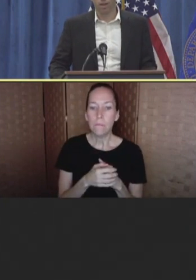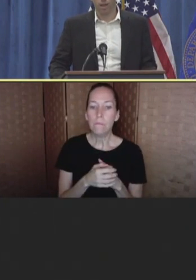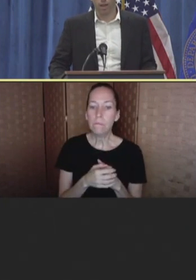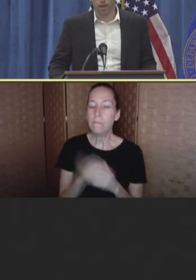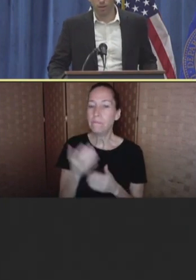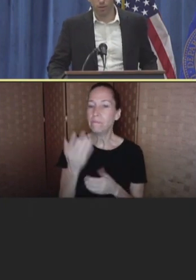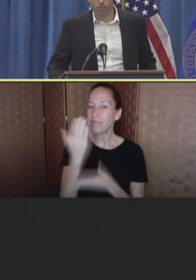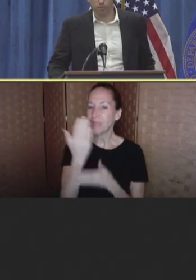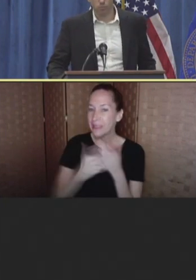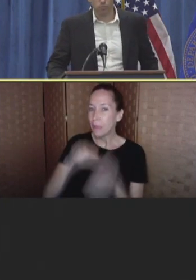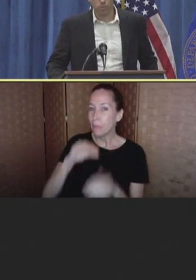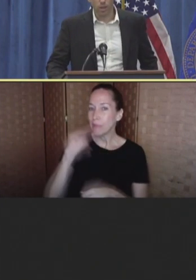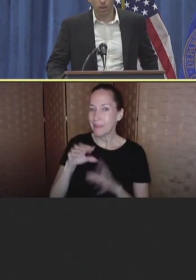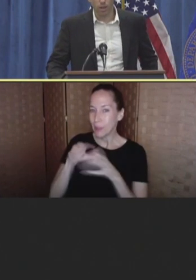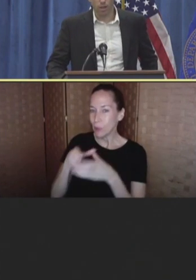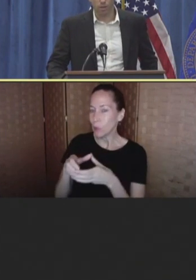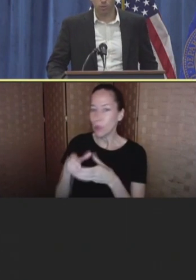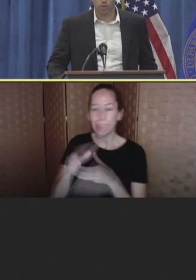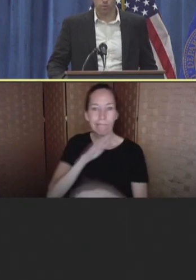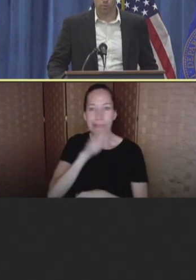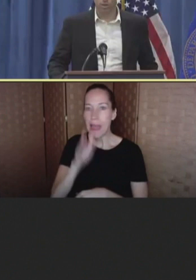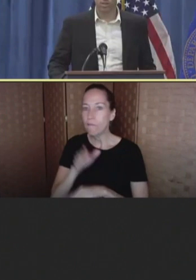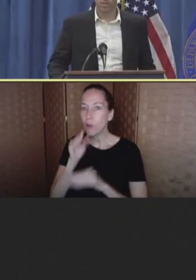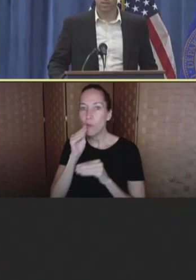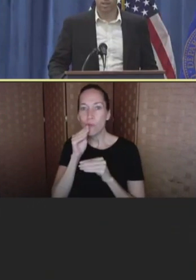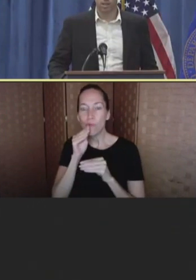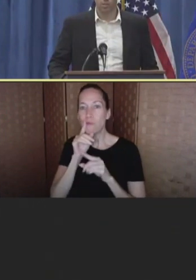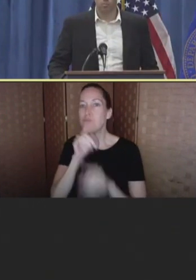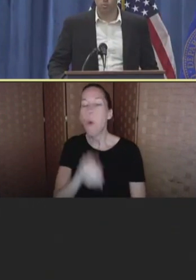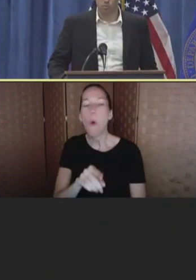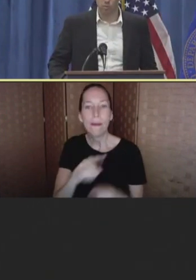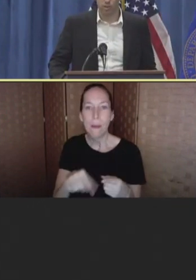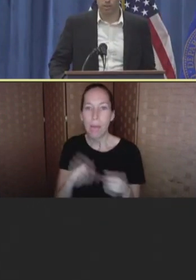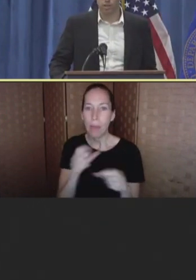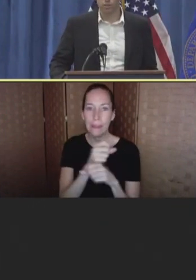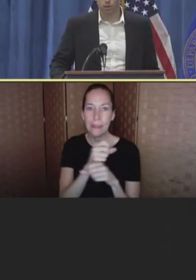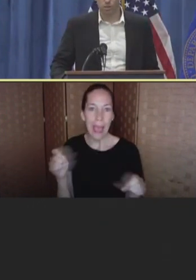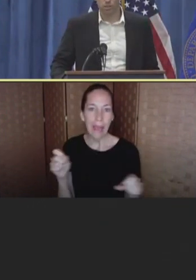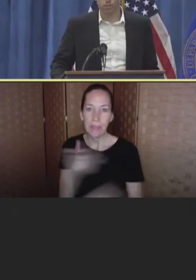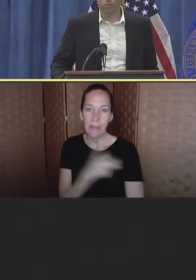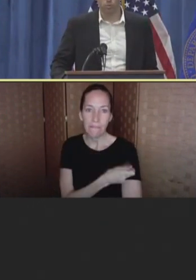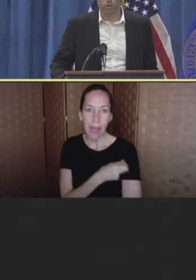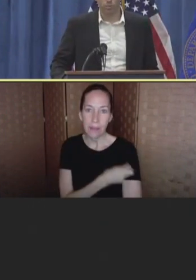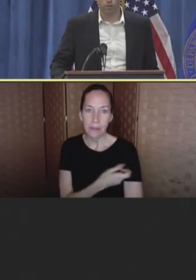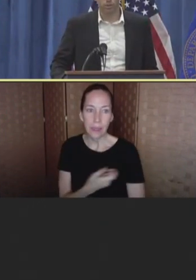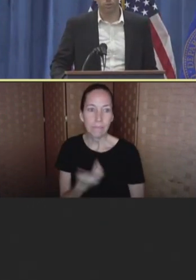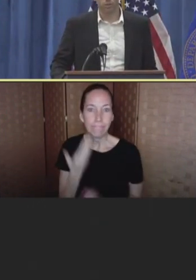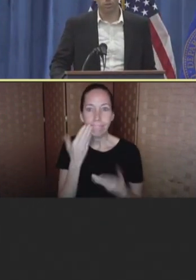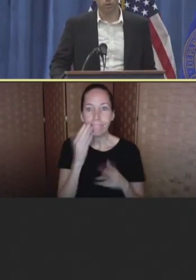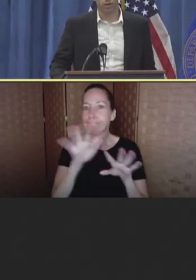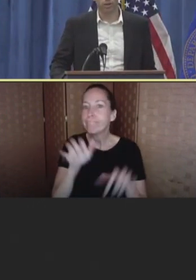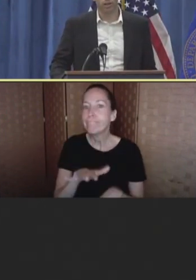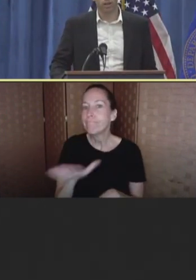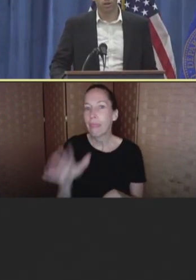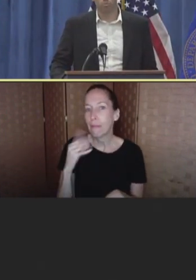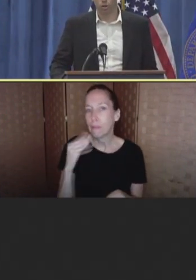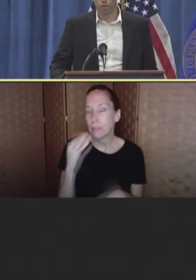And although the tremendous improvement in technology we will be able to return monitor